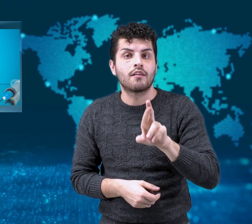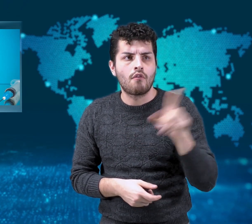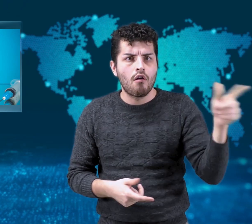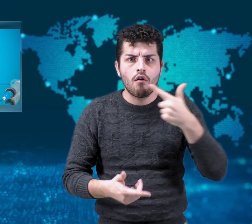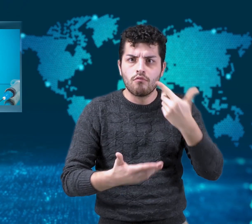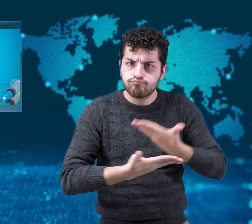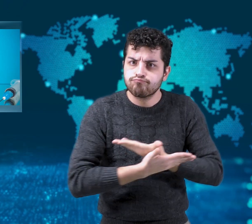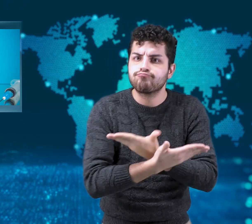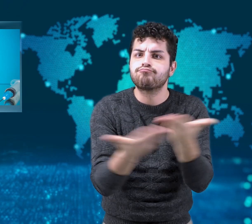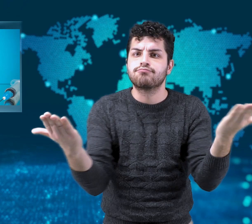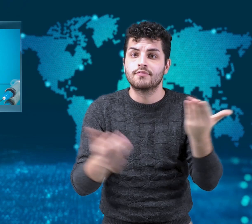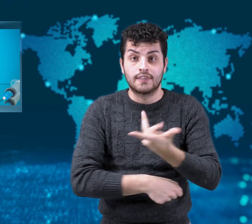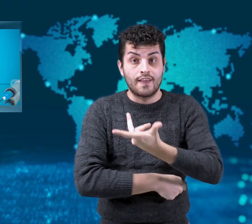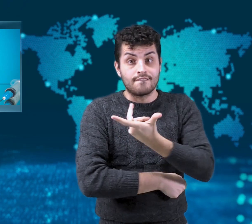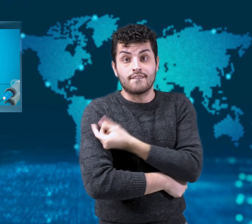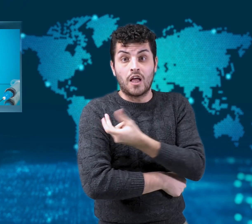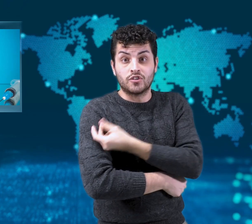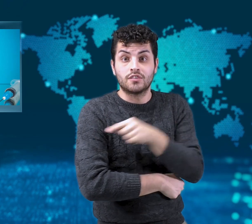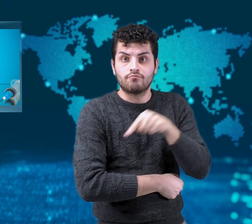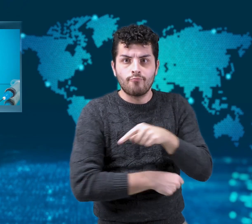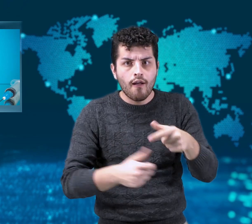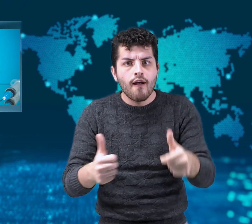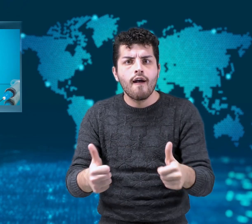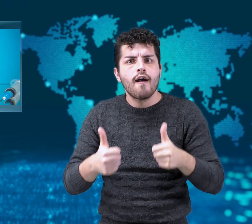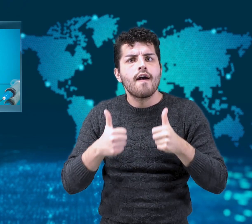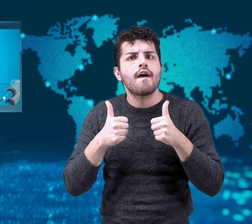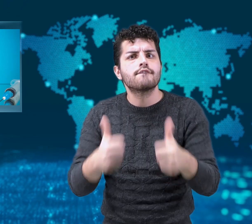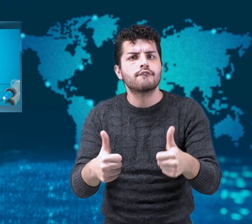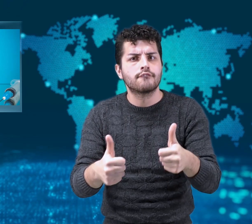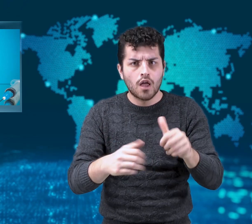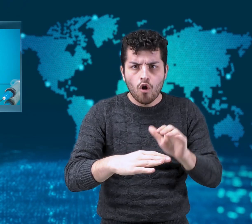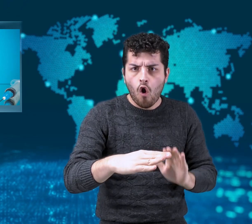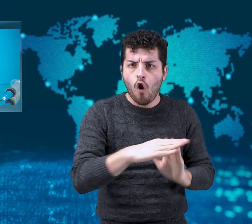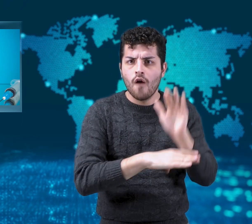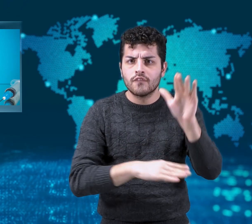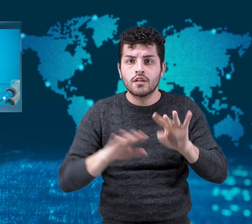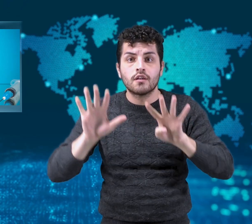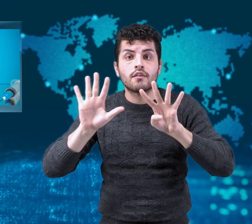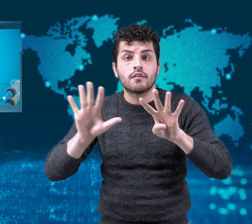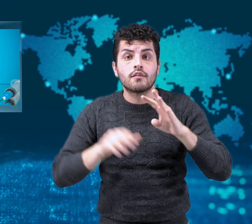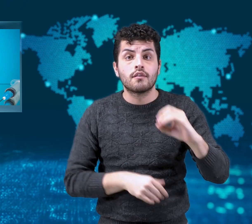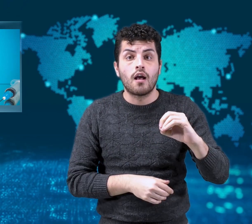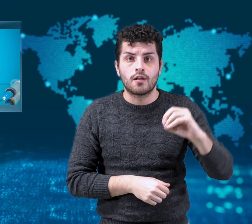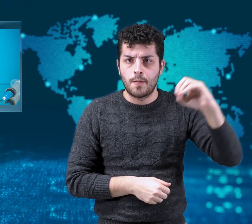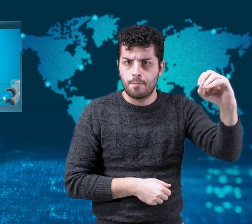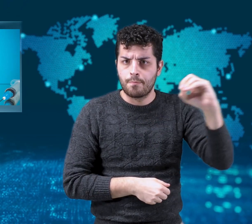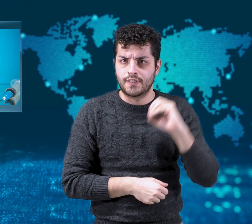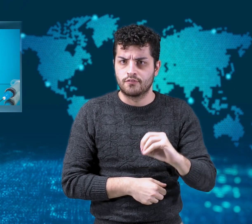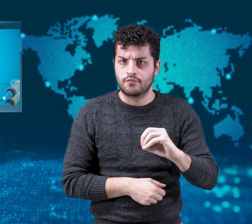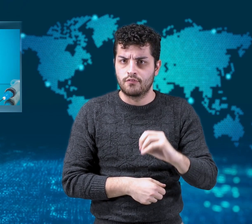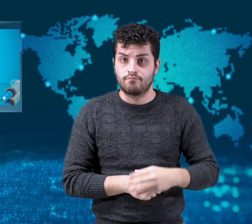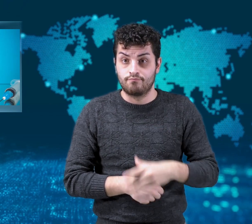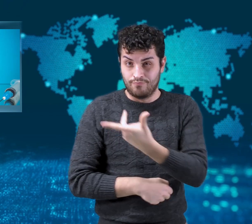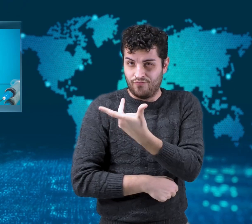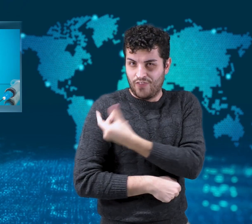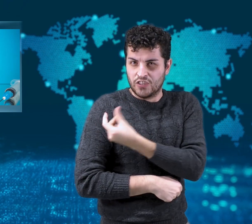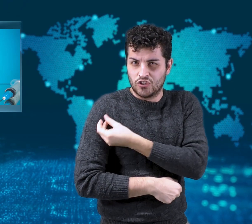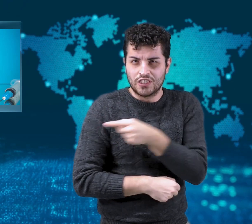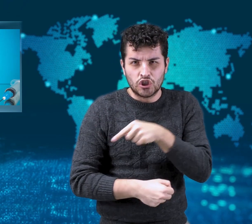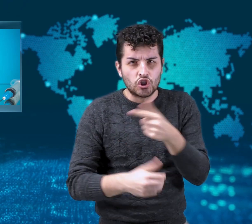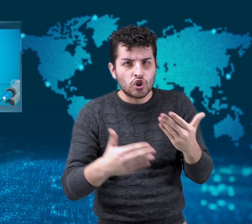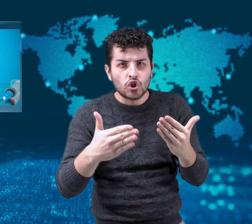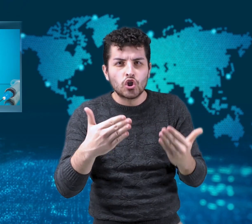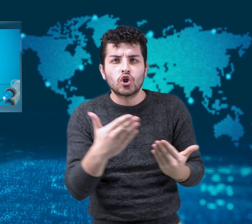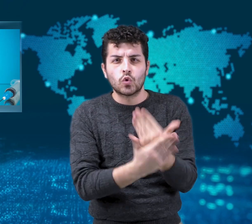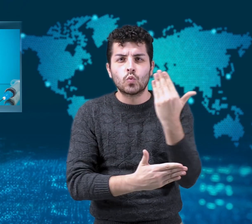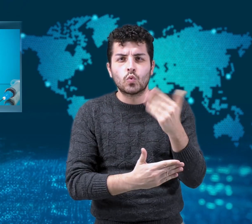announced that their COVID-19 vaccine is more than 90% effective.